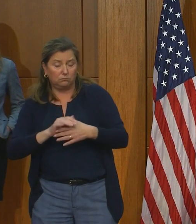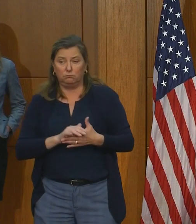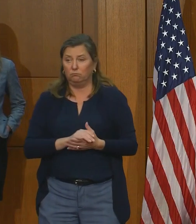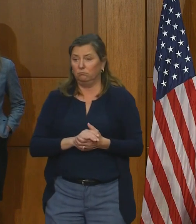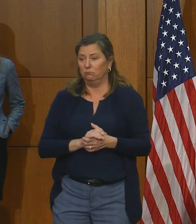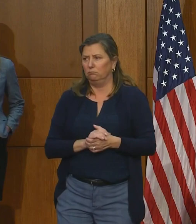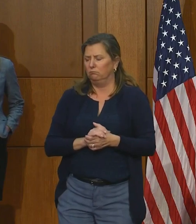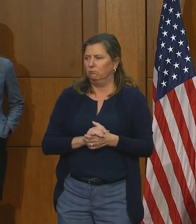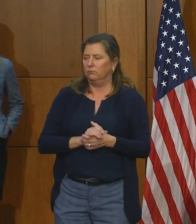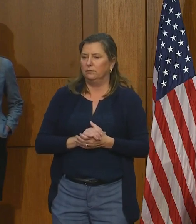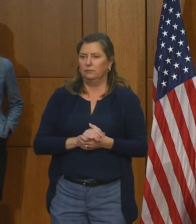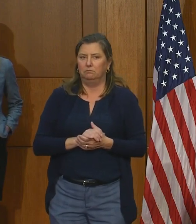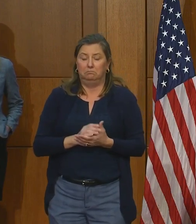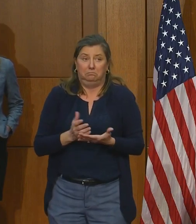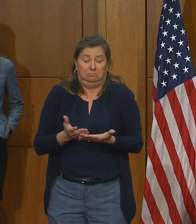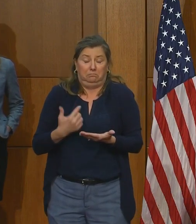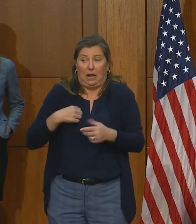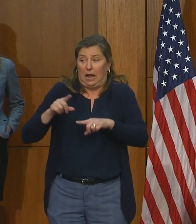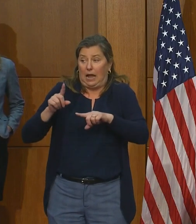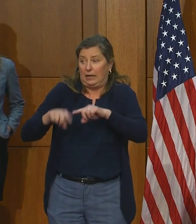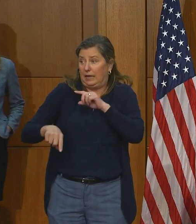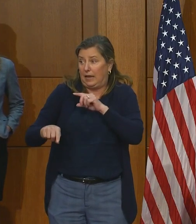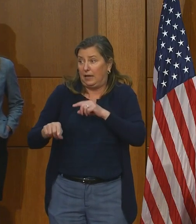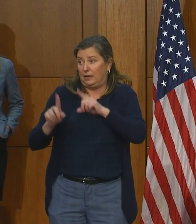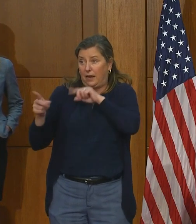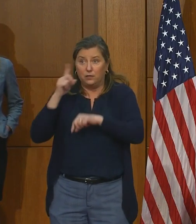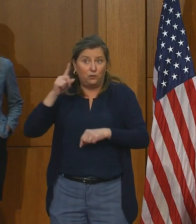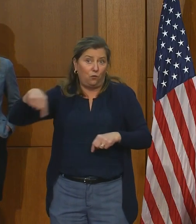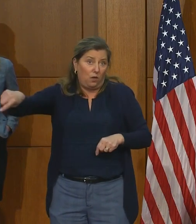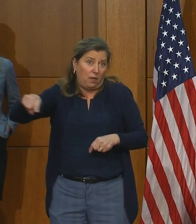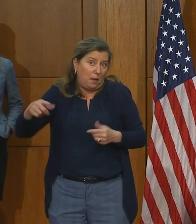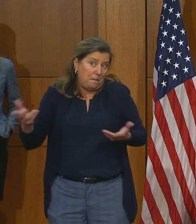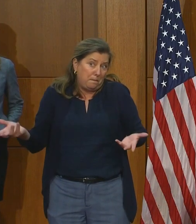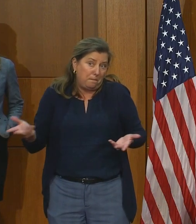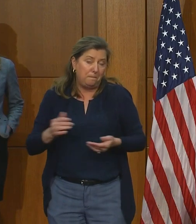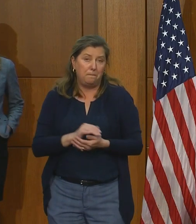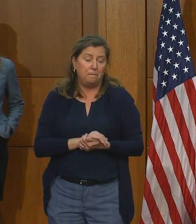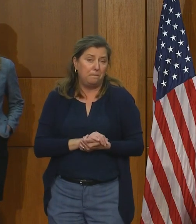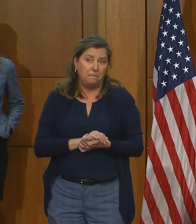KNOW AFTERWARDS WE HAVE FOR THE